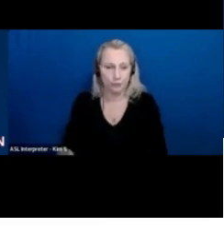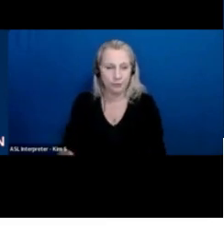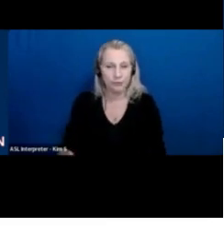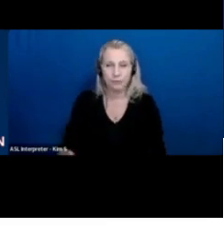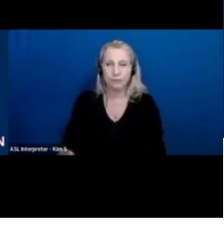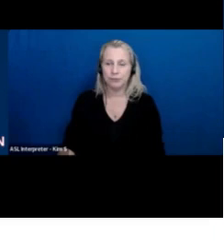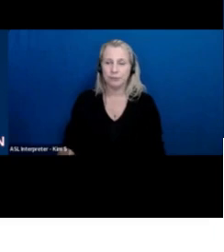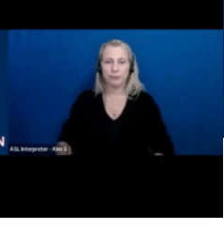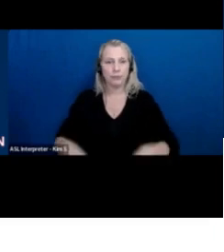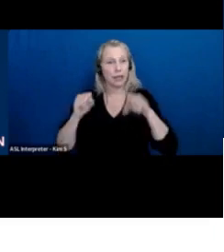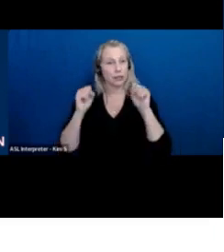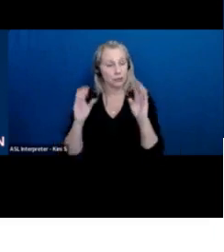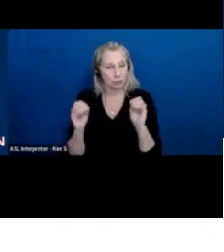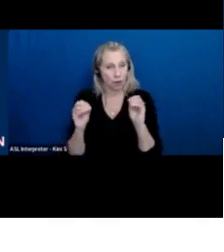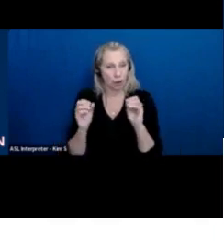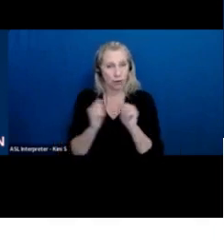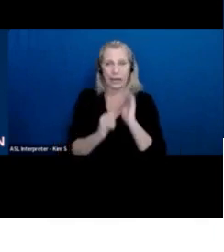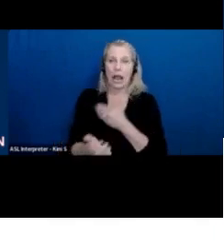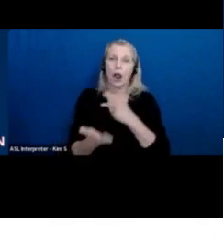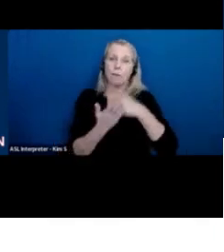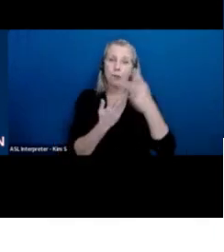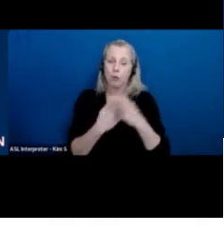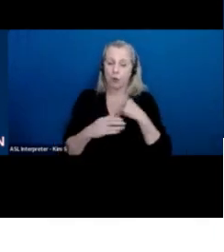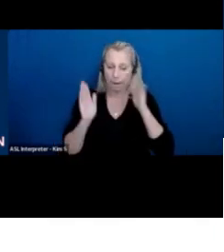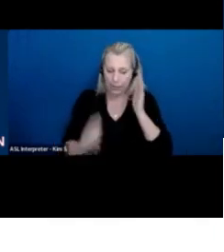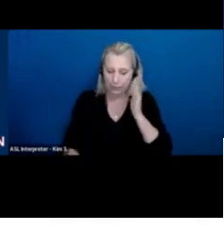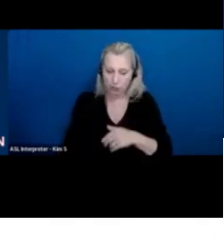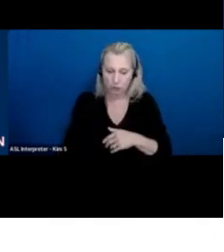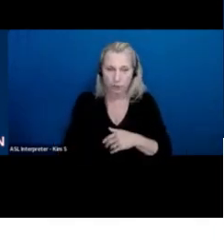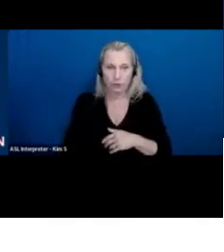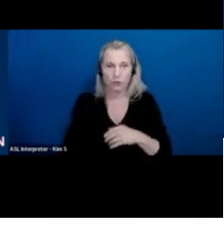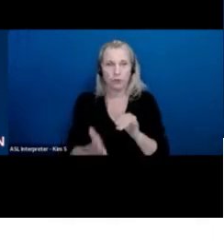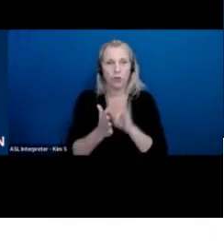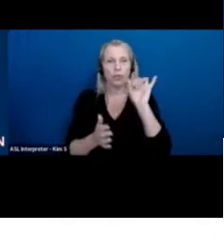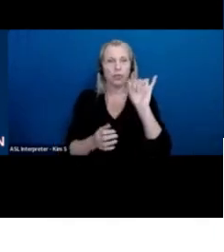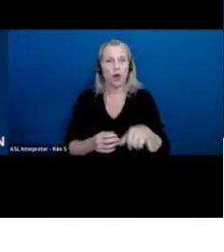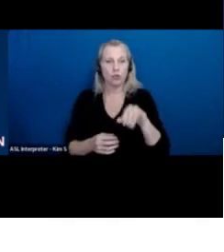Toni Donnelly: So in wraparound, we pay attention to these social determinants of health. And